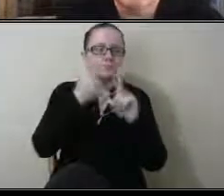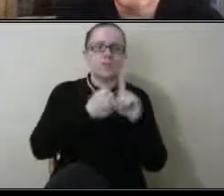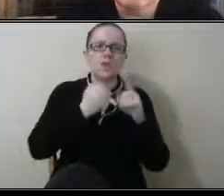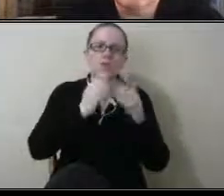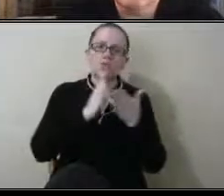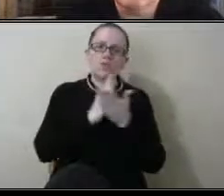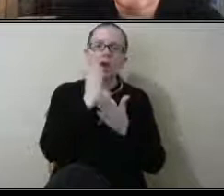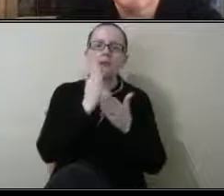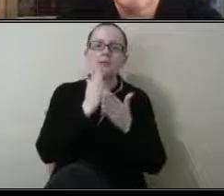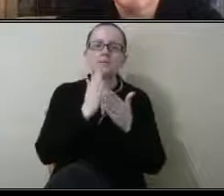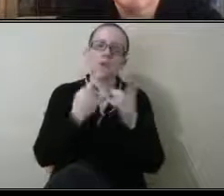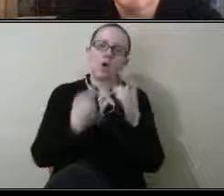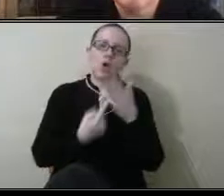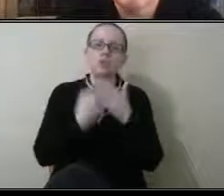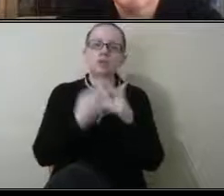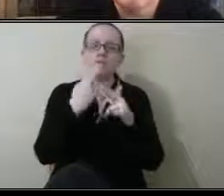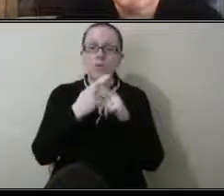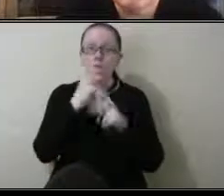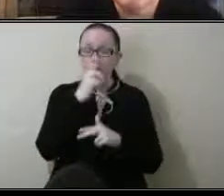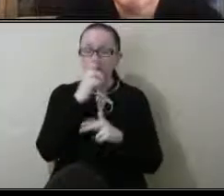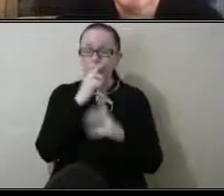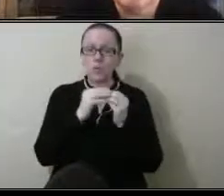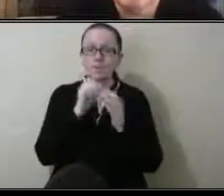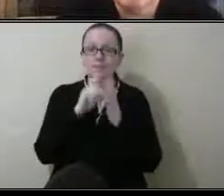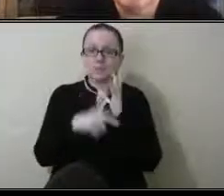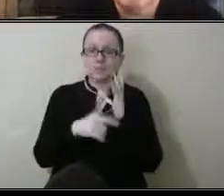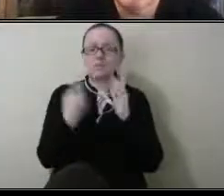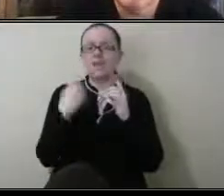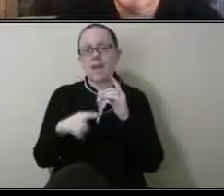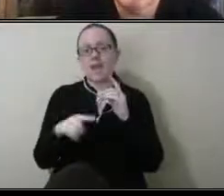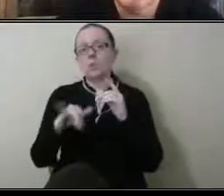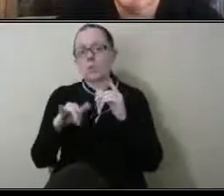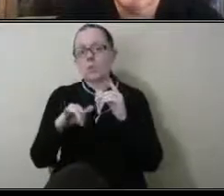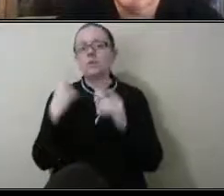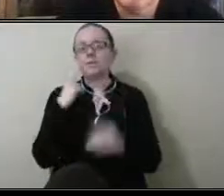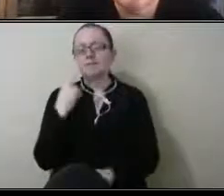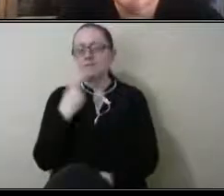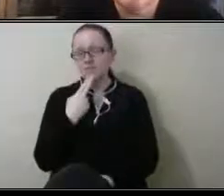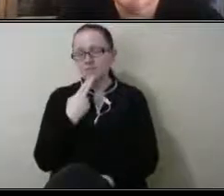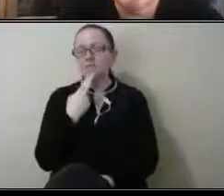with disability and or who are deaf to develop and sustain professional careers in the arts